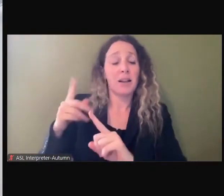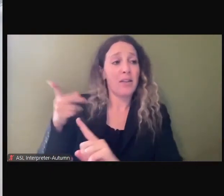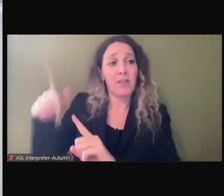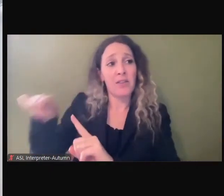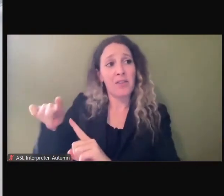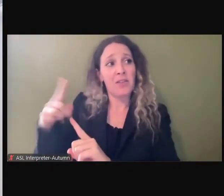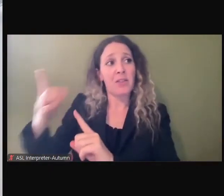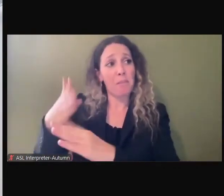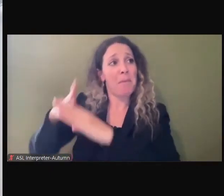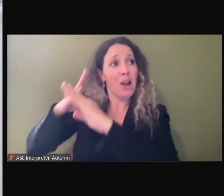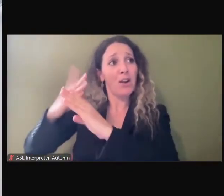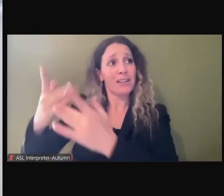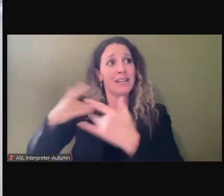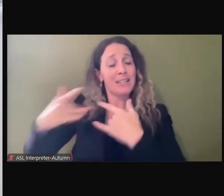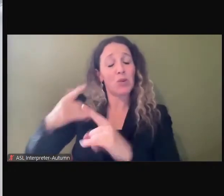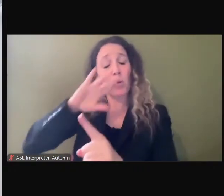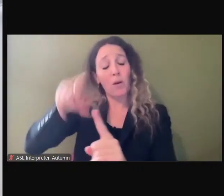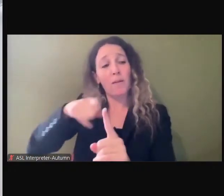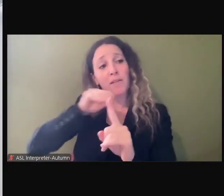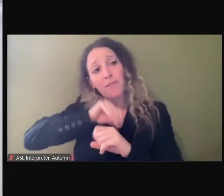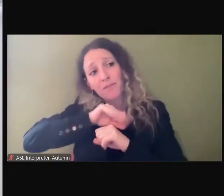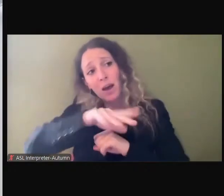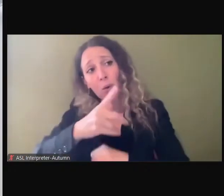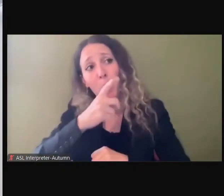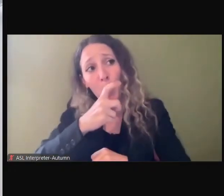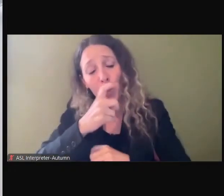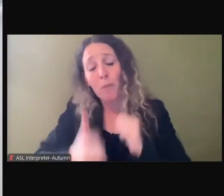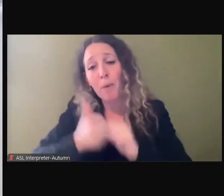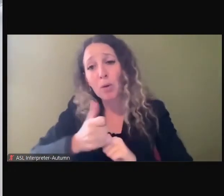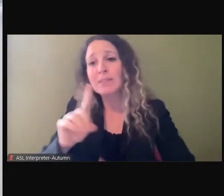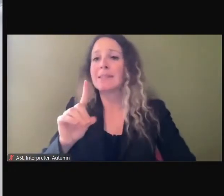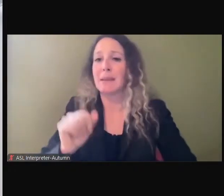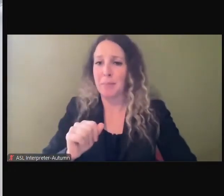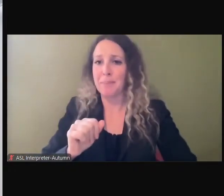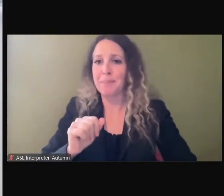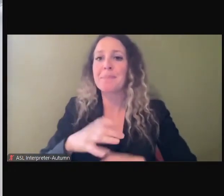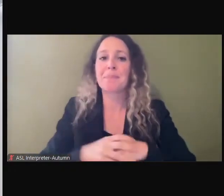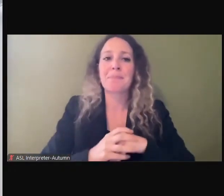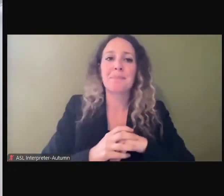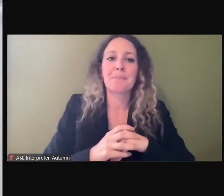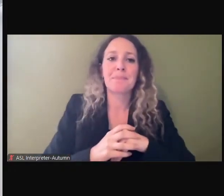Our aim is to ensure that telehealth is not just an alternative, but a fully integrated option